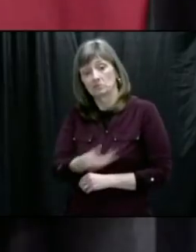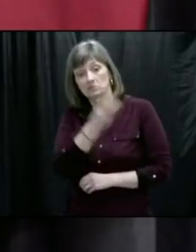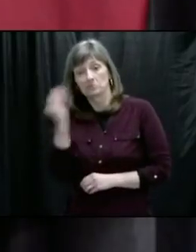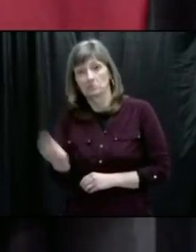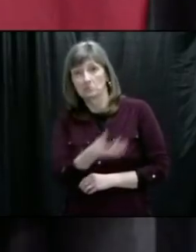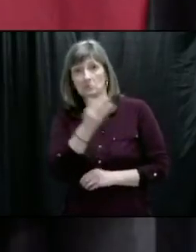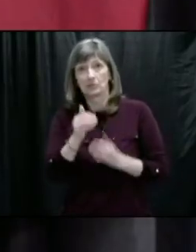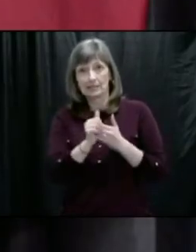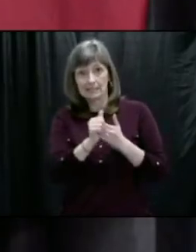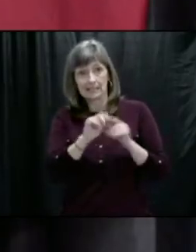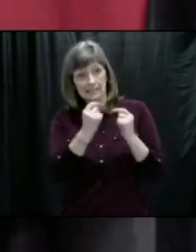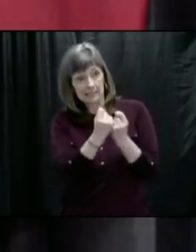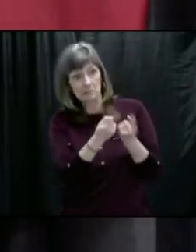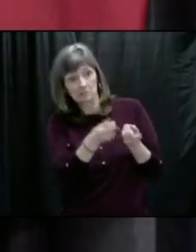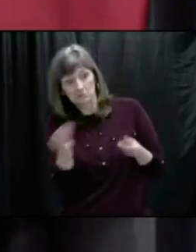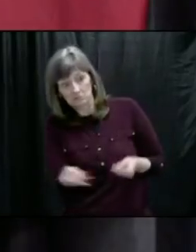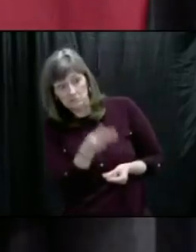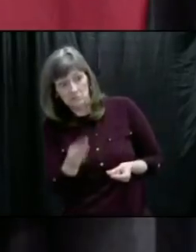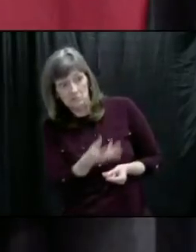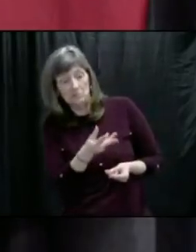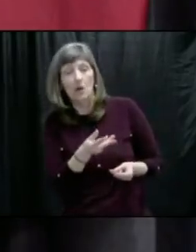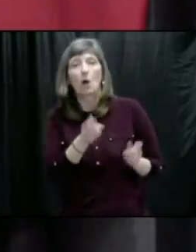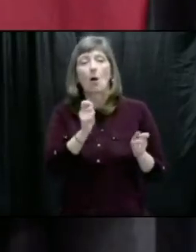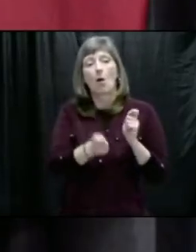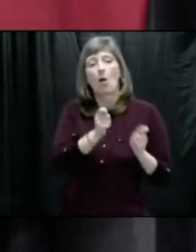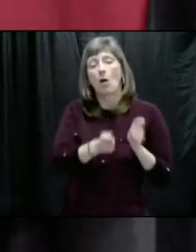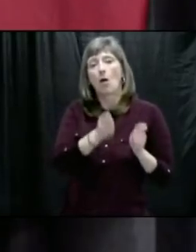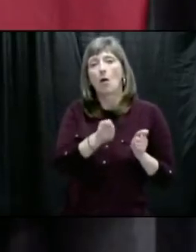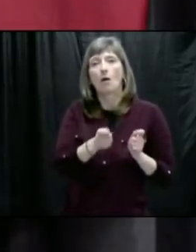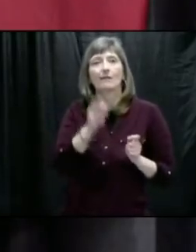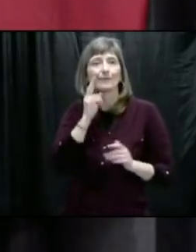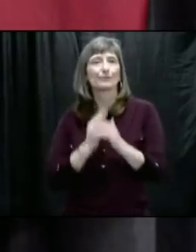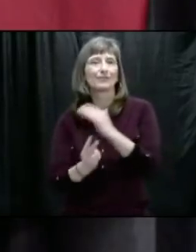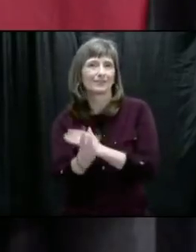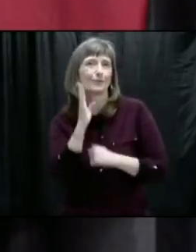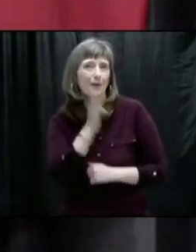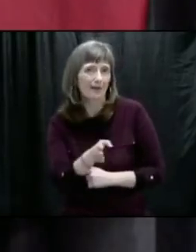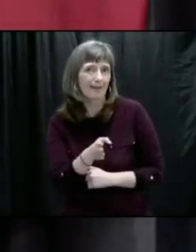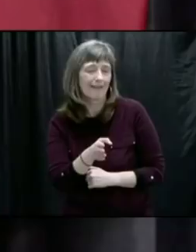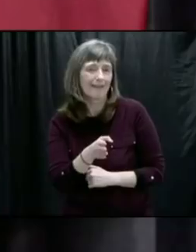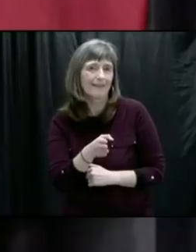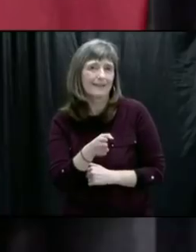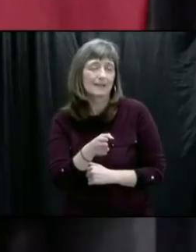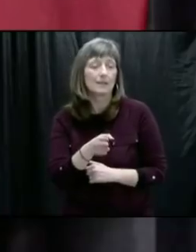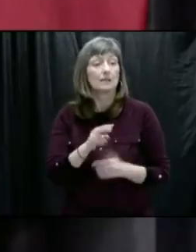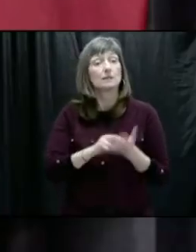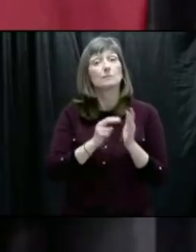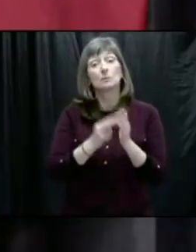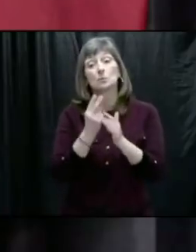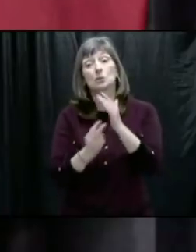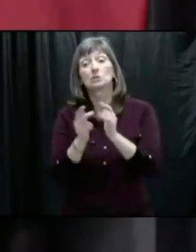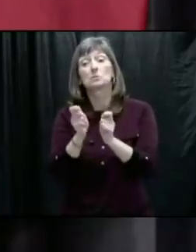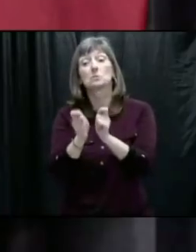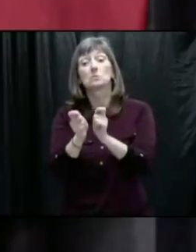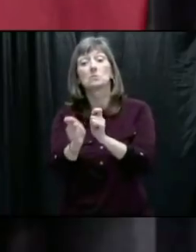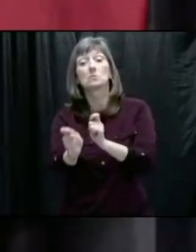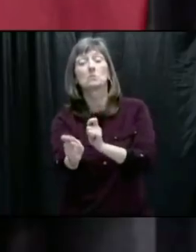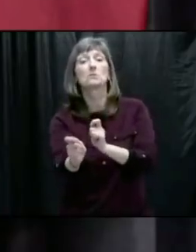REVISE THEIR PROJECTIONS AND RUN THE NUMBERS AGAIN. WHEN THOSE PROJECTIONS CHANGE,